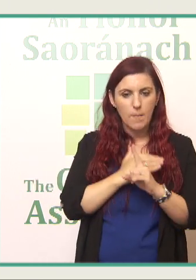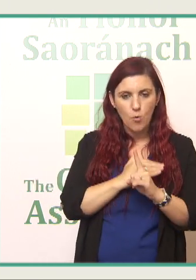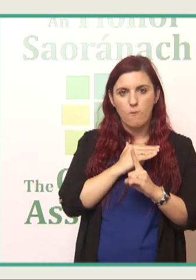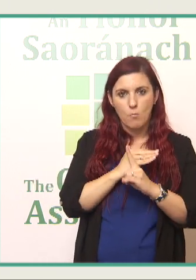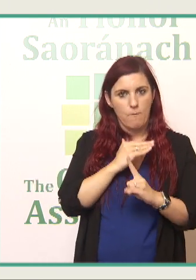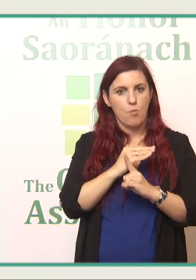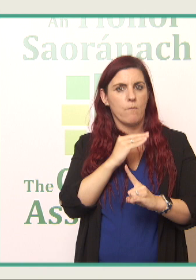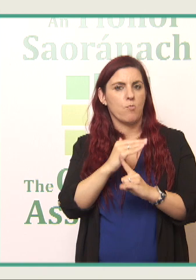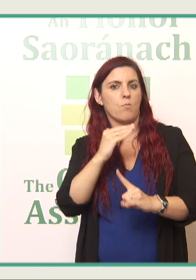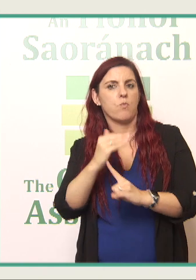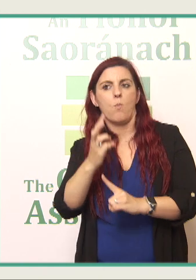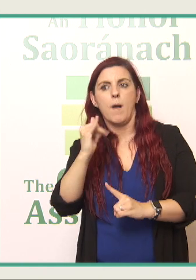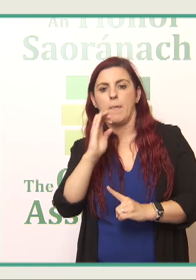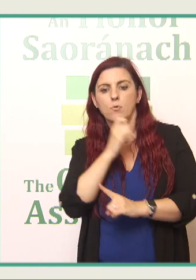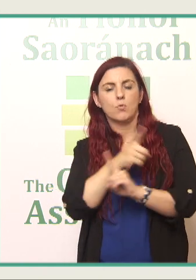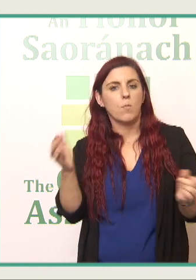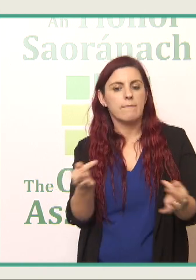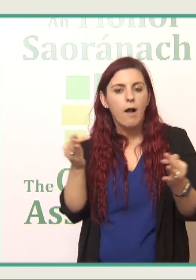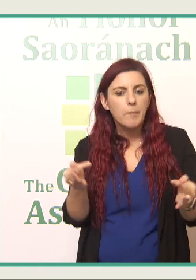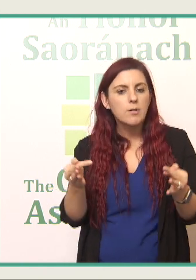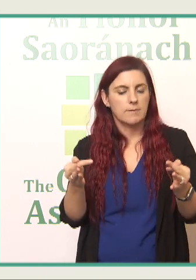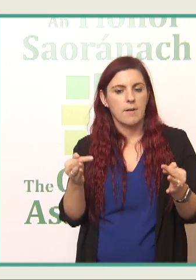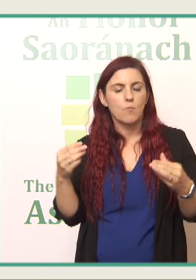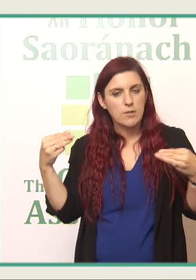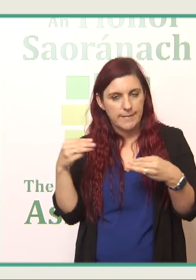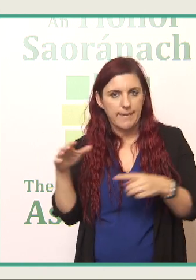paying Farmers for these environmental results and also supporting them with good information